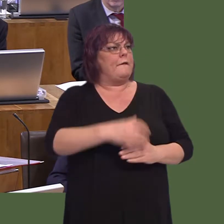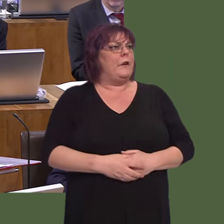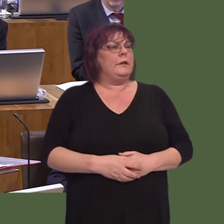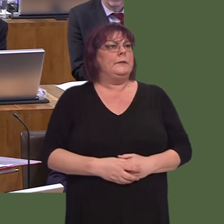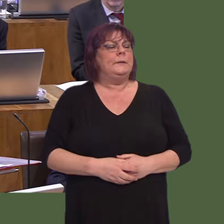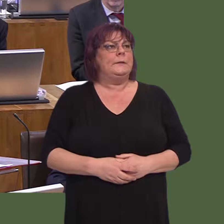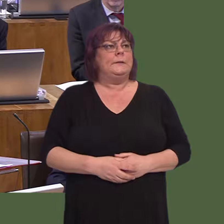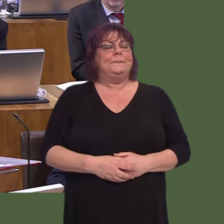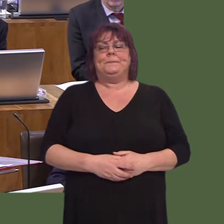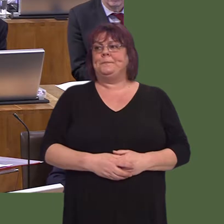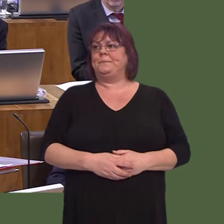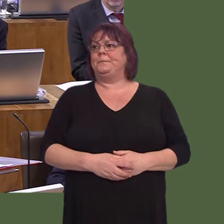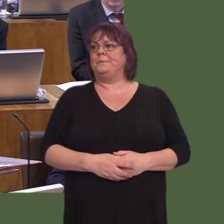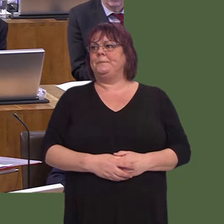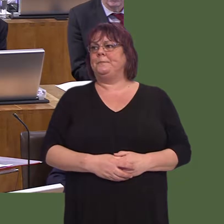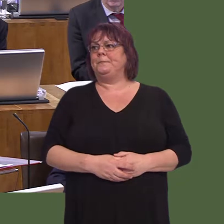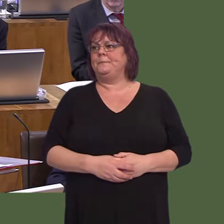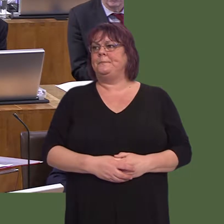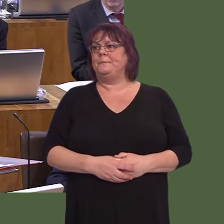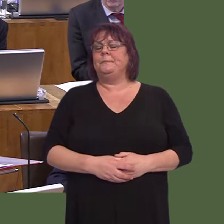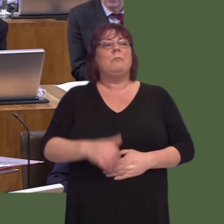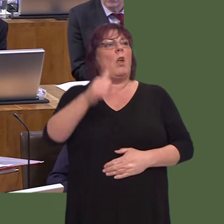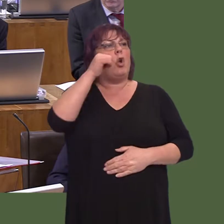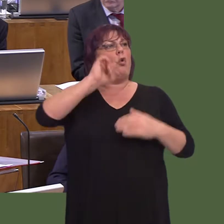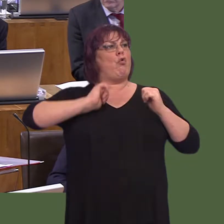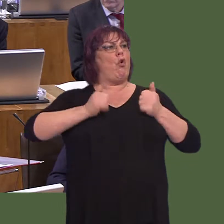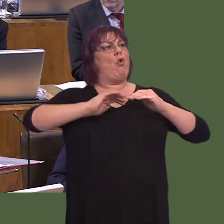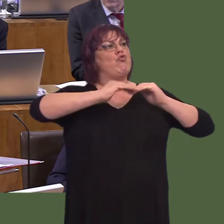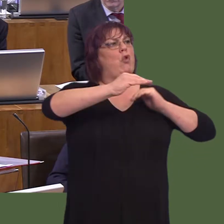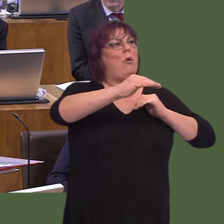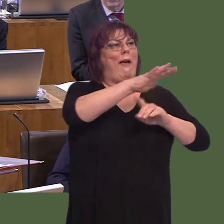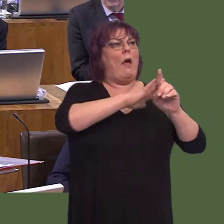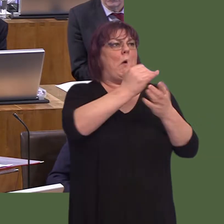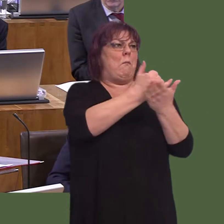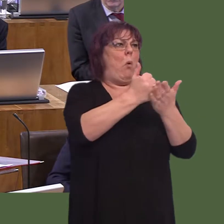At the moment, it is true that it's difficult in rural areas, but the same is true of some urban areas as well.